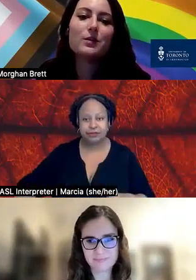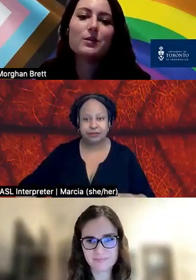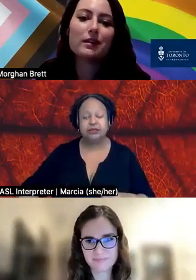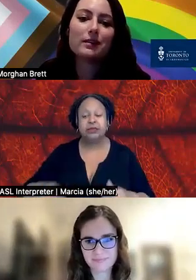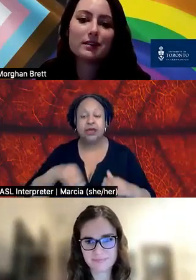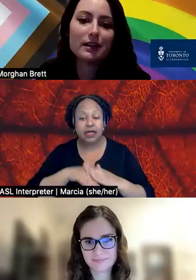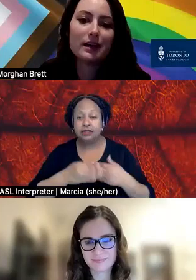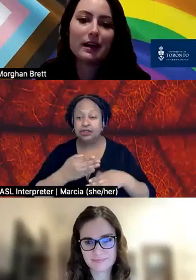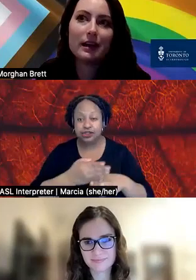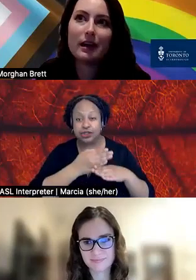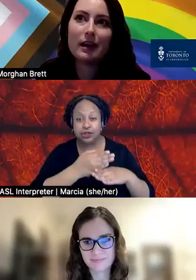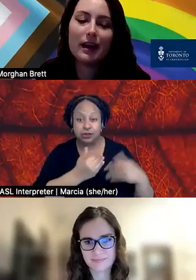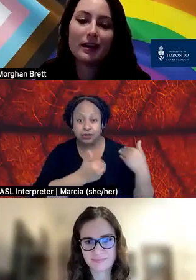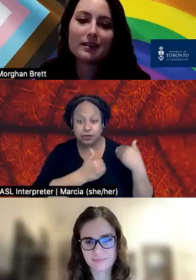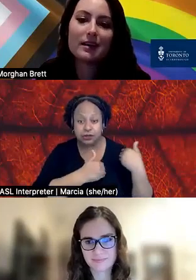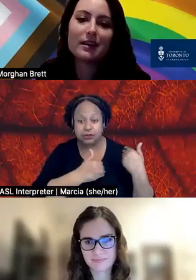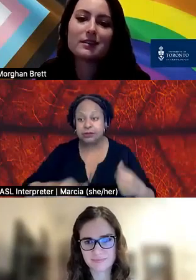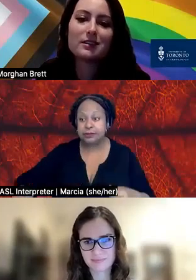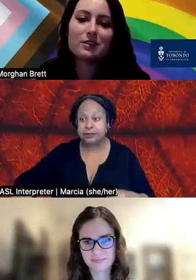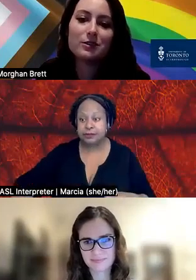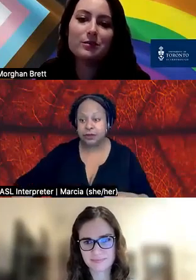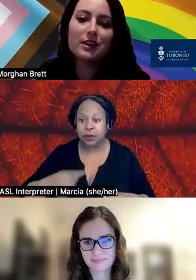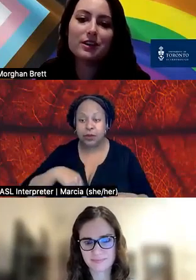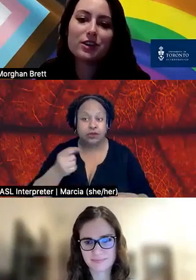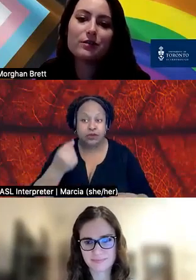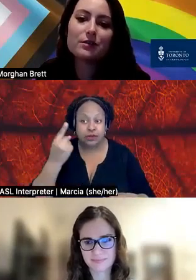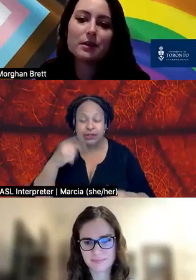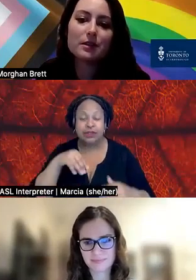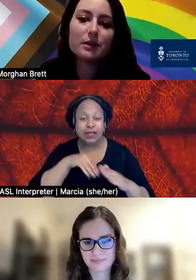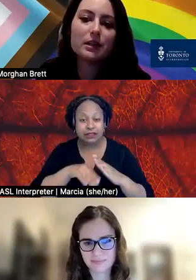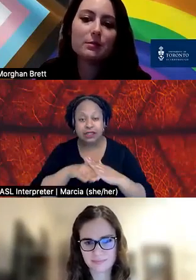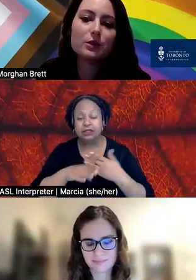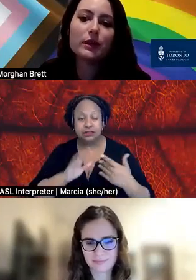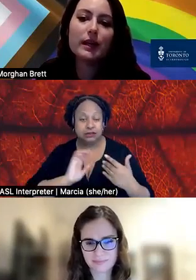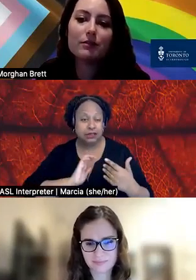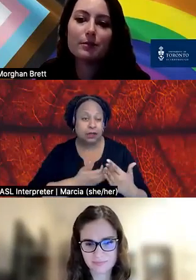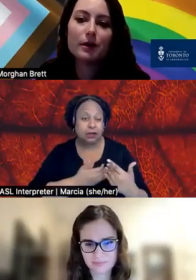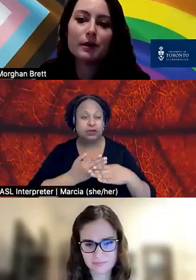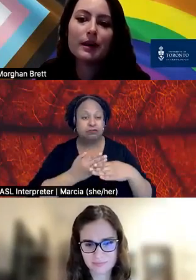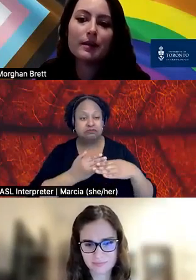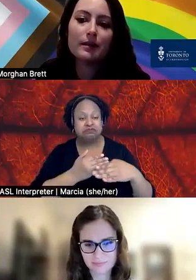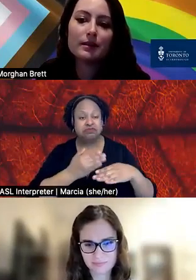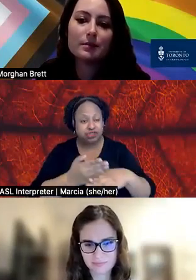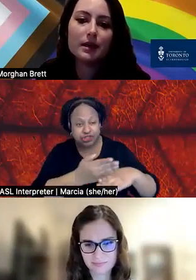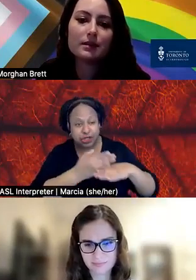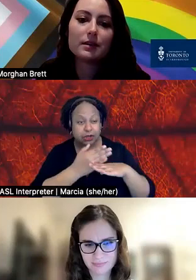We understand access to be a shared responsibility between everyone in this face.